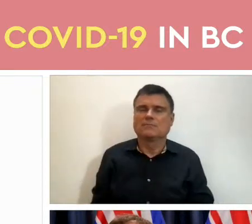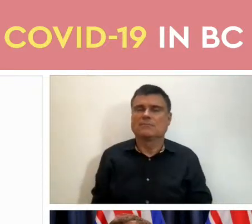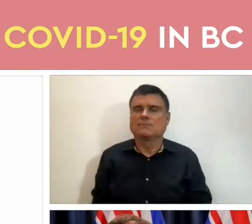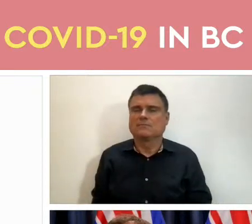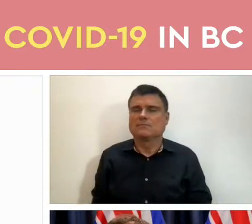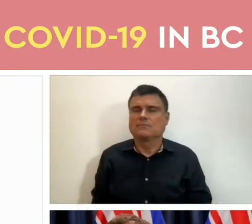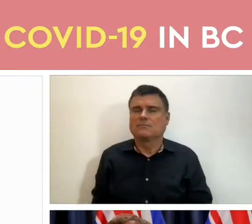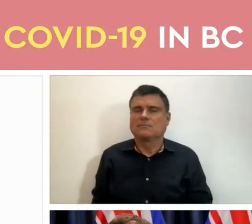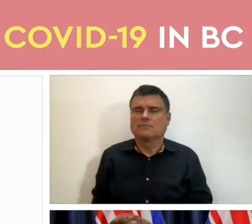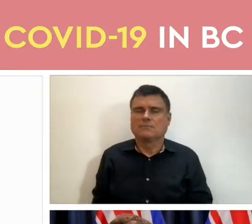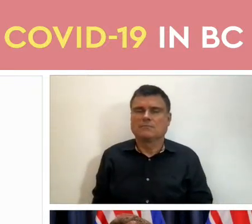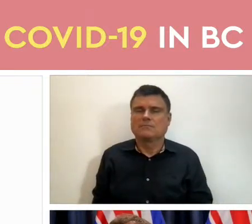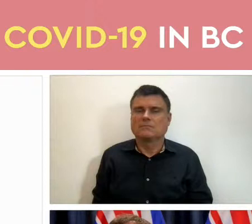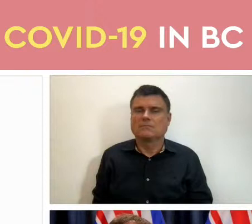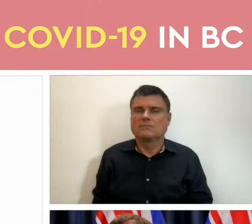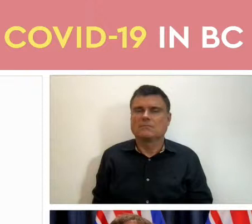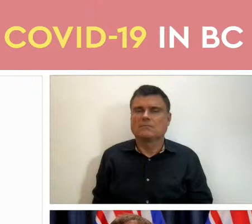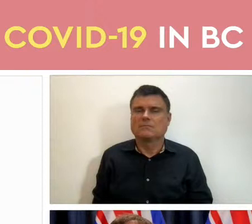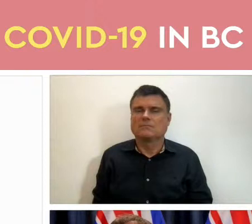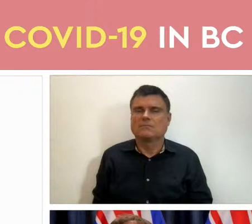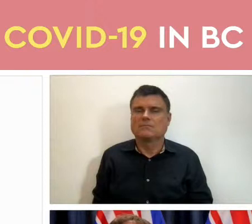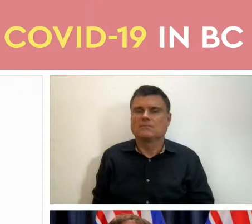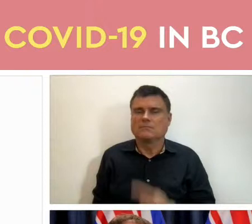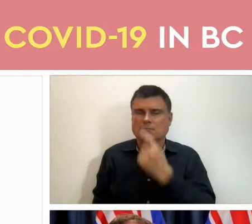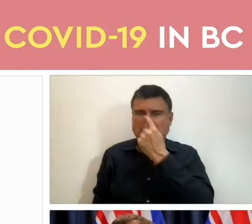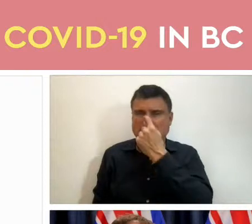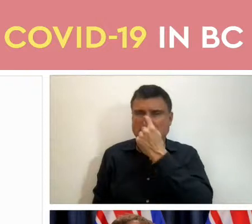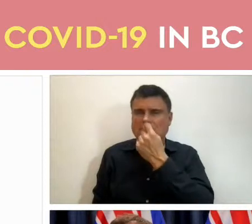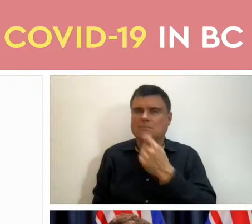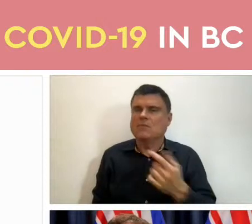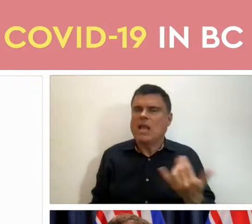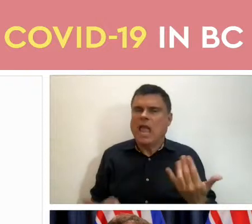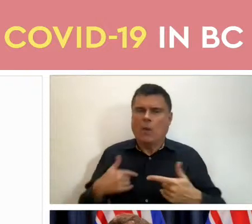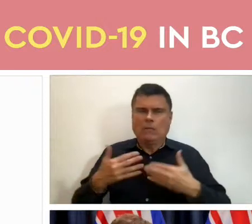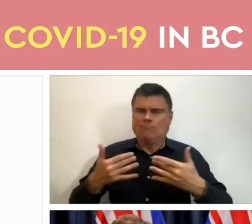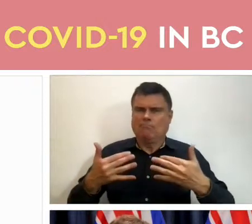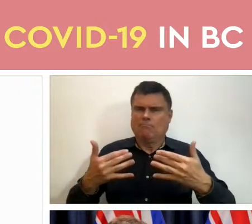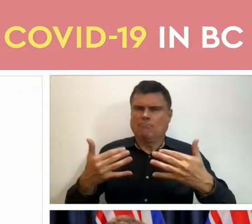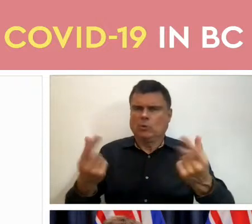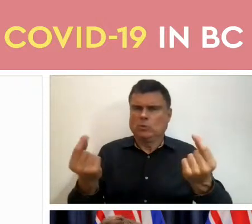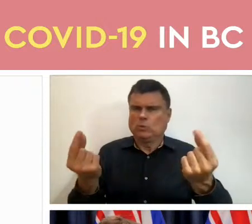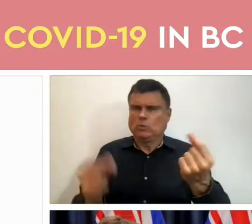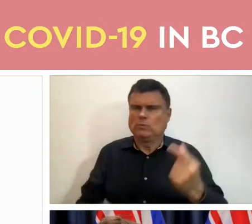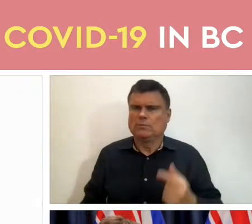Secured the convention center and that represents potential